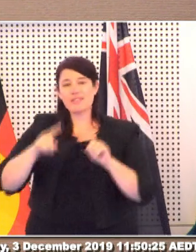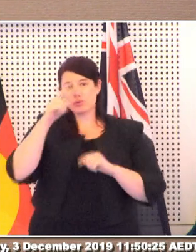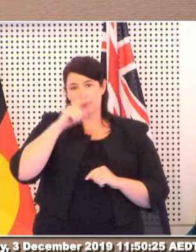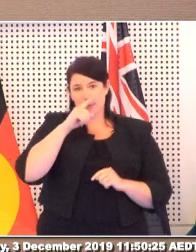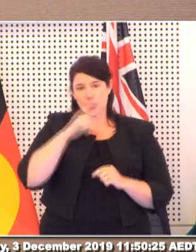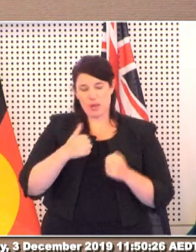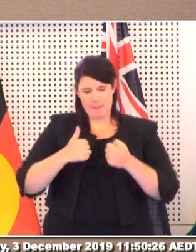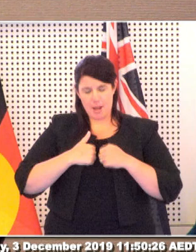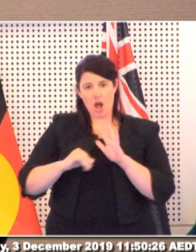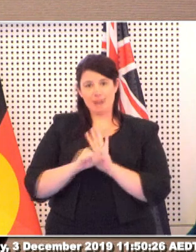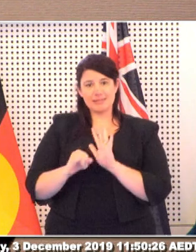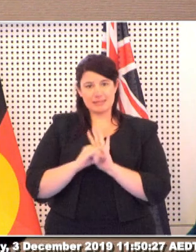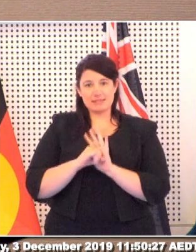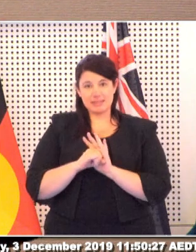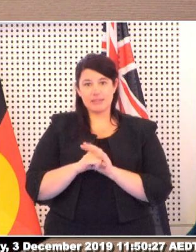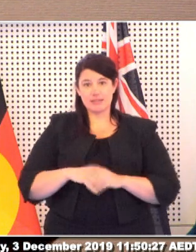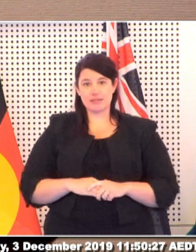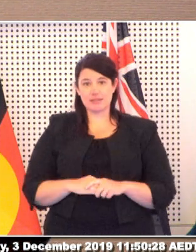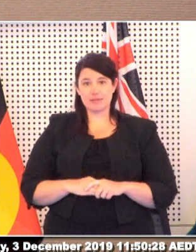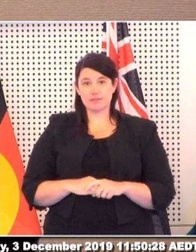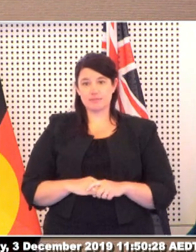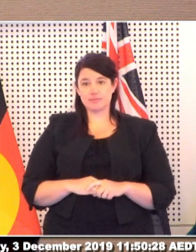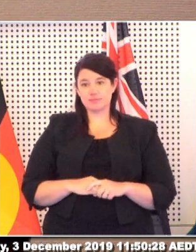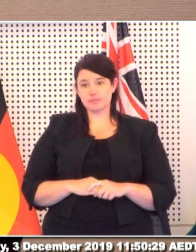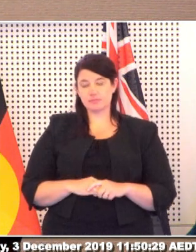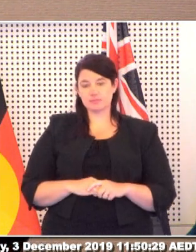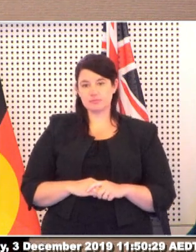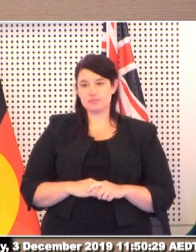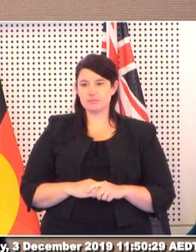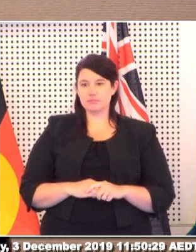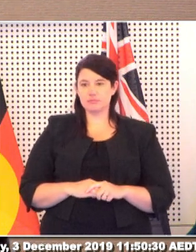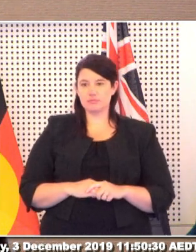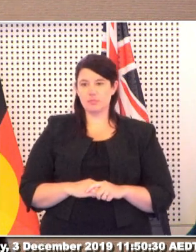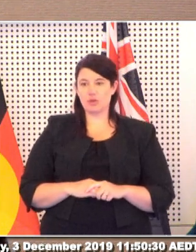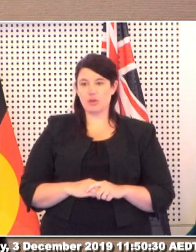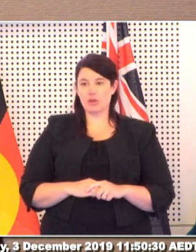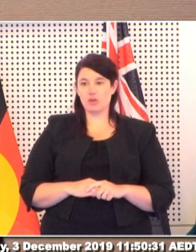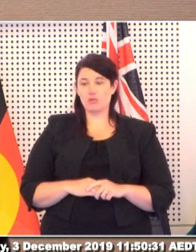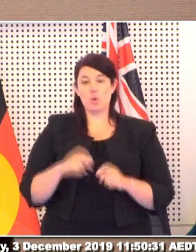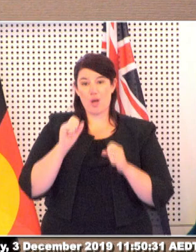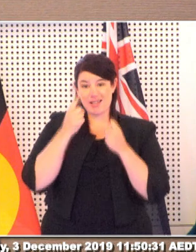And then moving outward, the relationships between the people who are closely